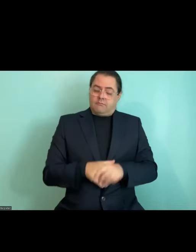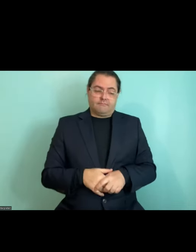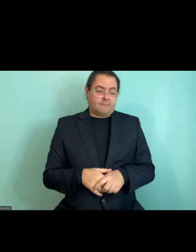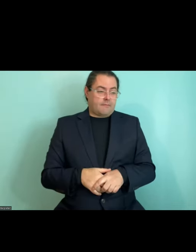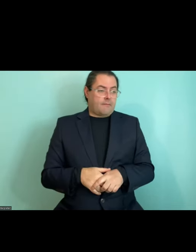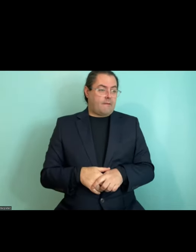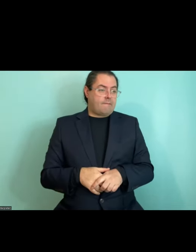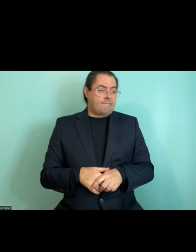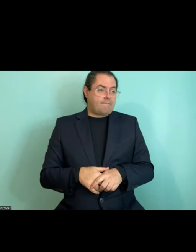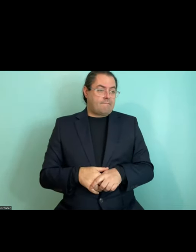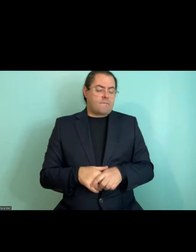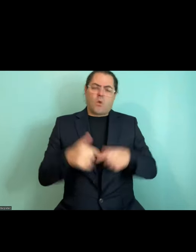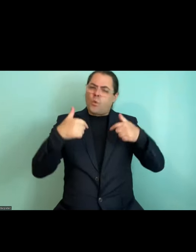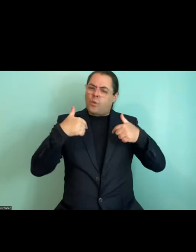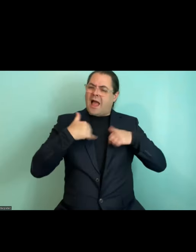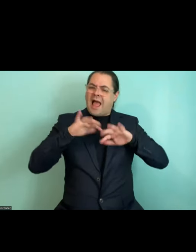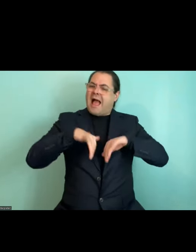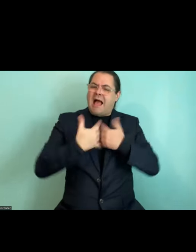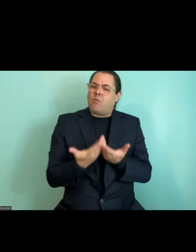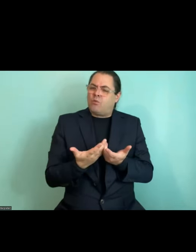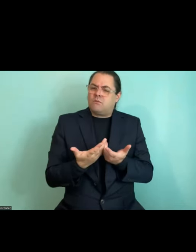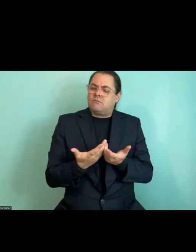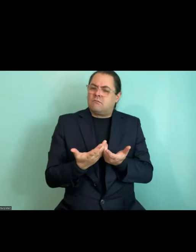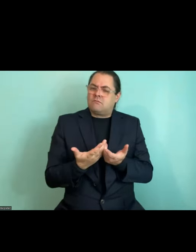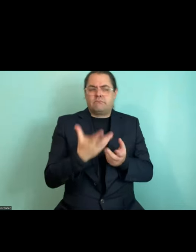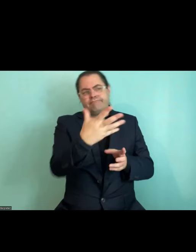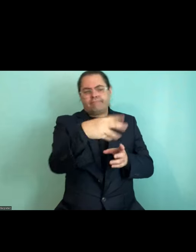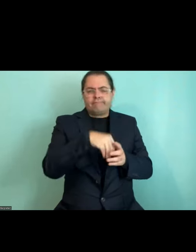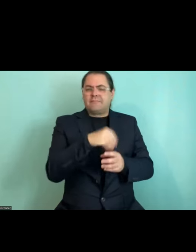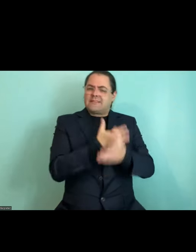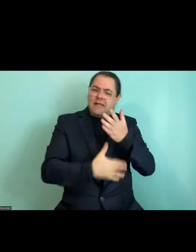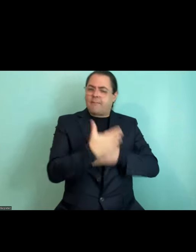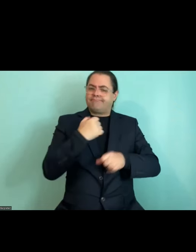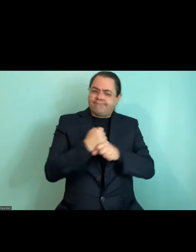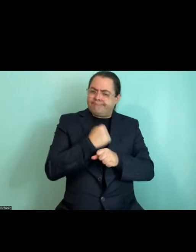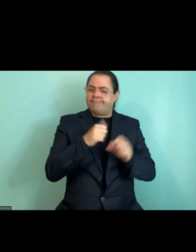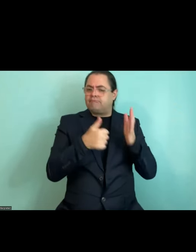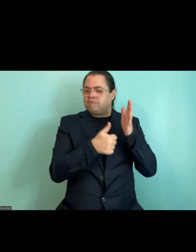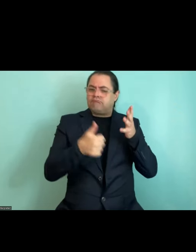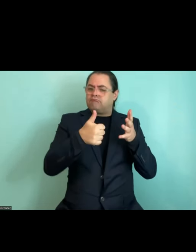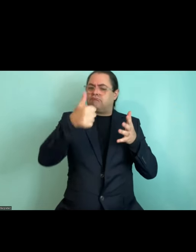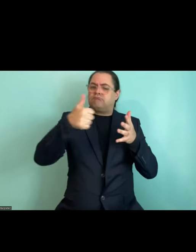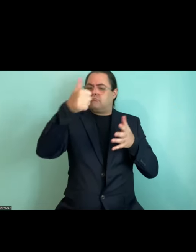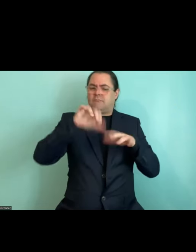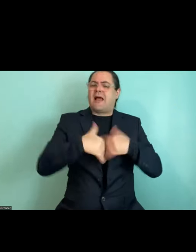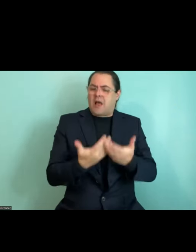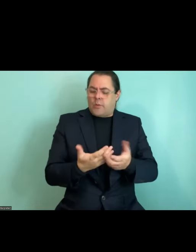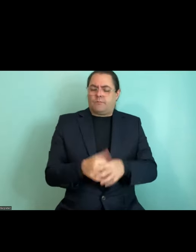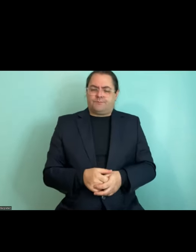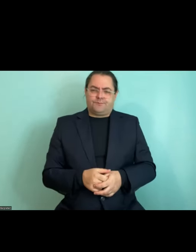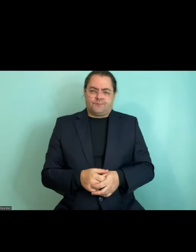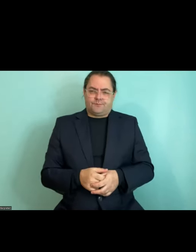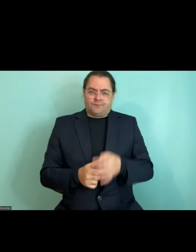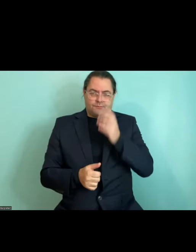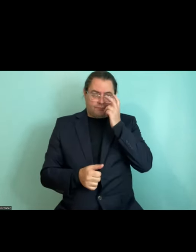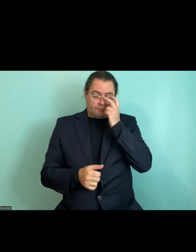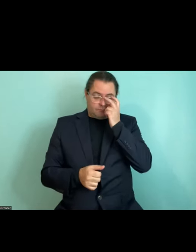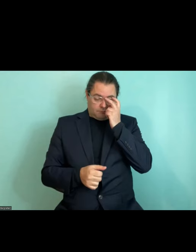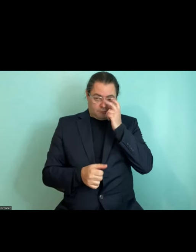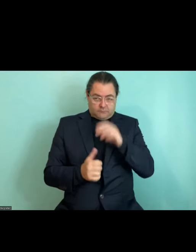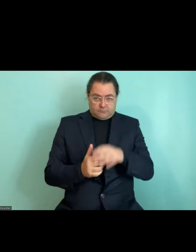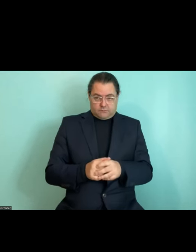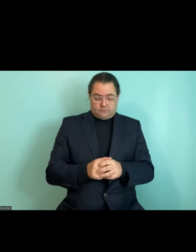no so definitely tougher than on there you know to the uni is just a more poor, poor